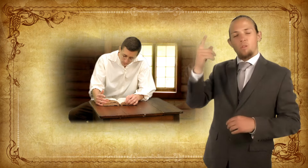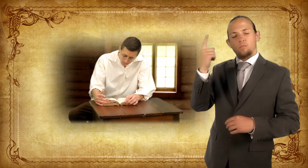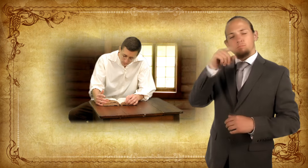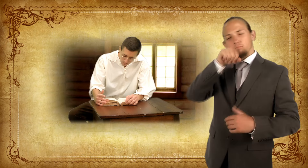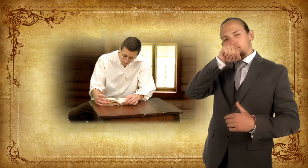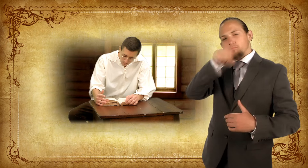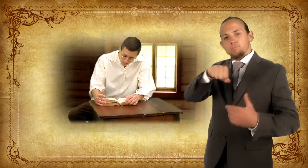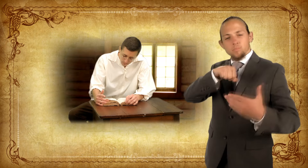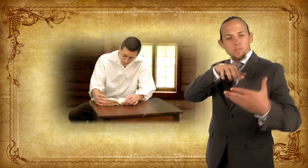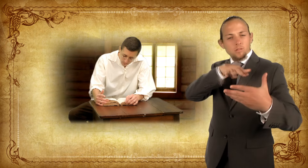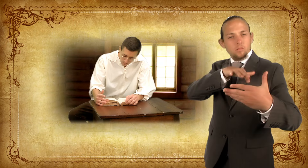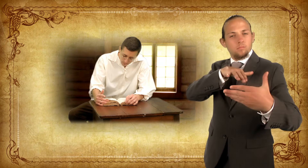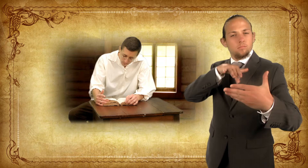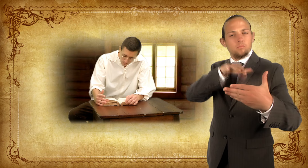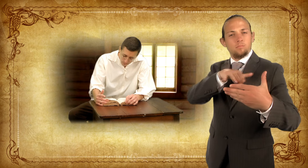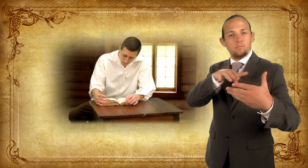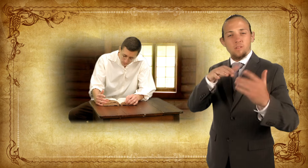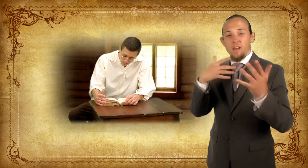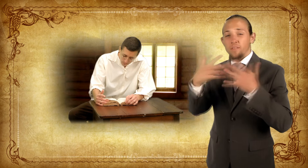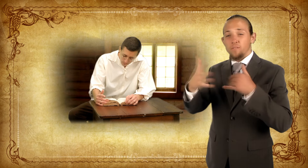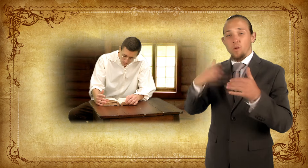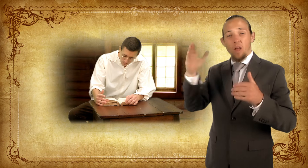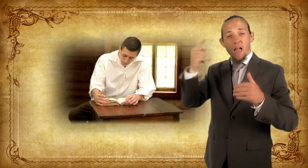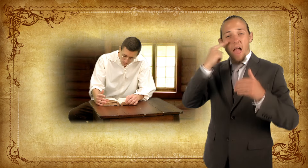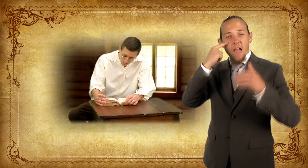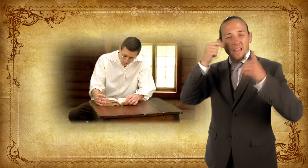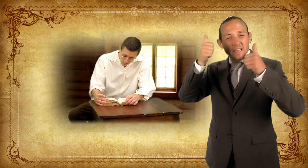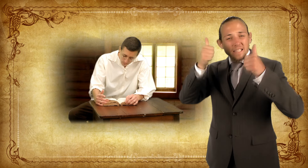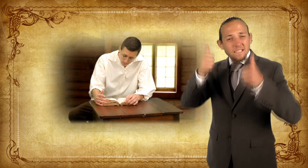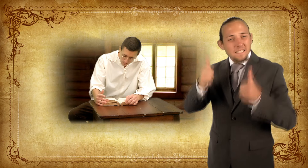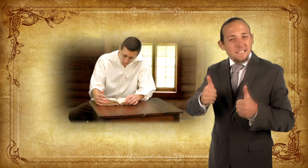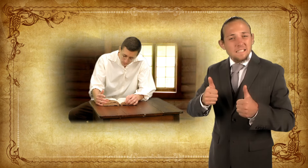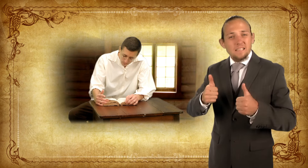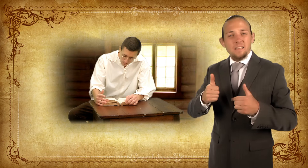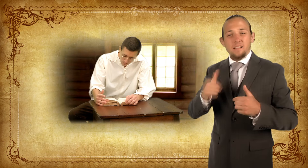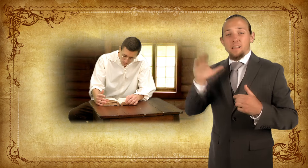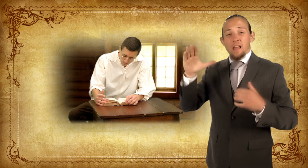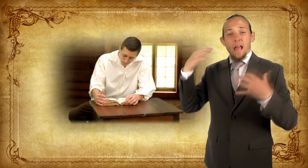As a young man, Thomas loved to read, despite his weak vision.